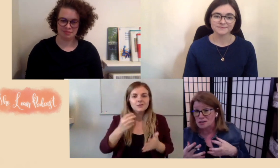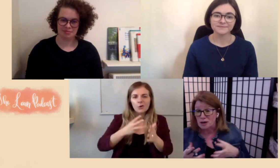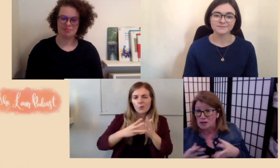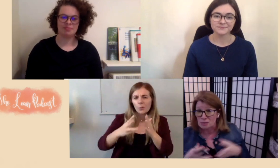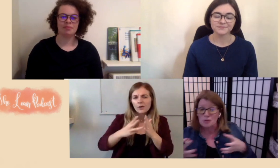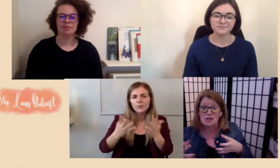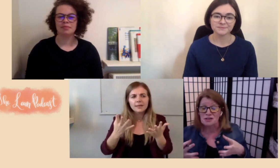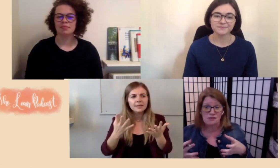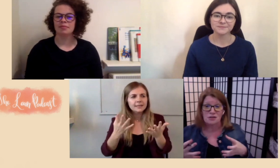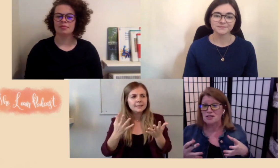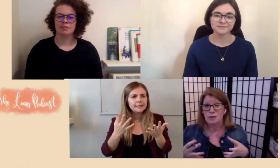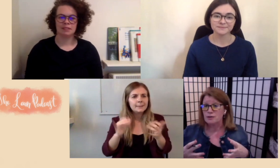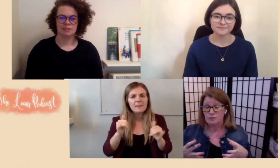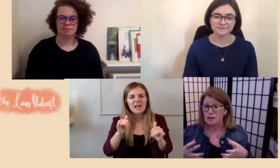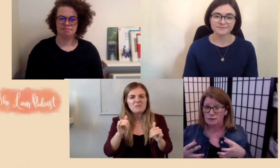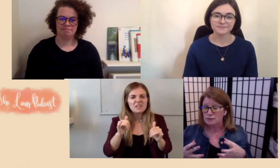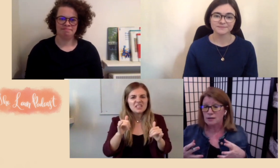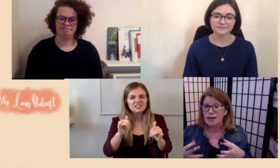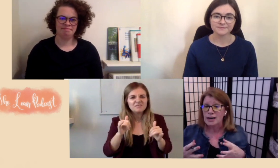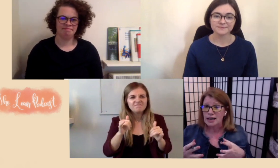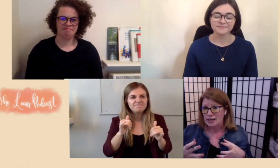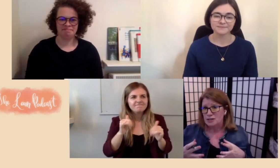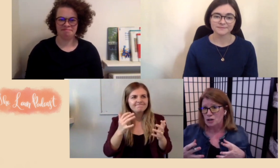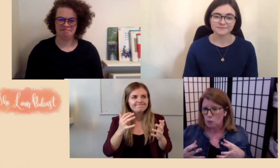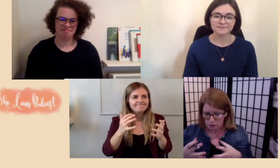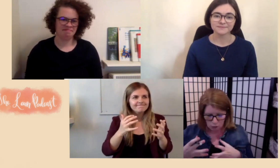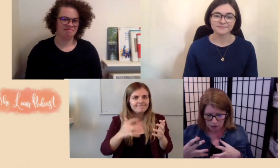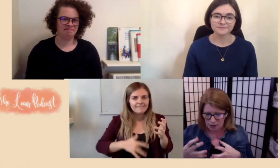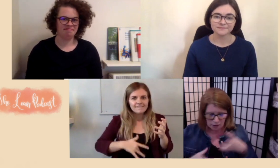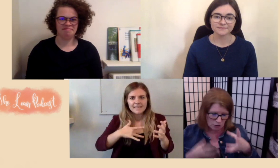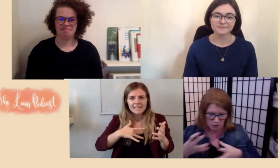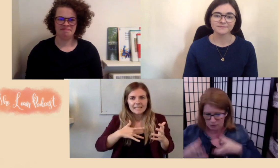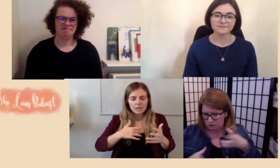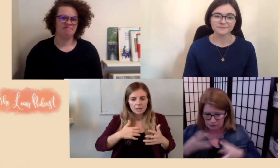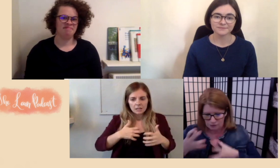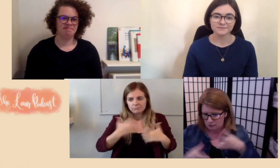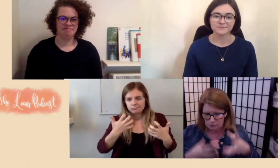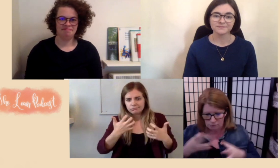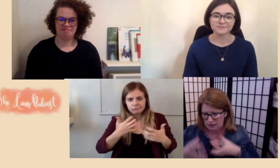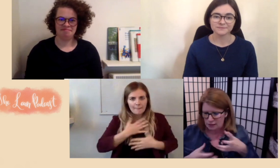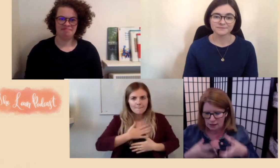and then we say, "okay, so what thought is creating?" Typical cognitive behavioral therapy approach.